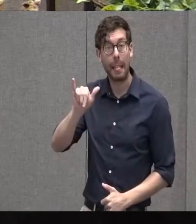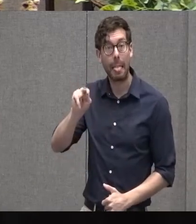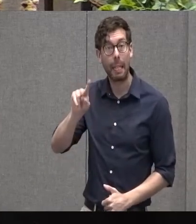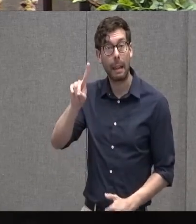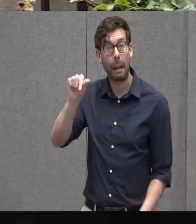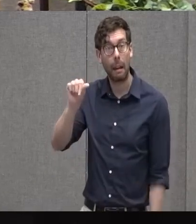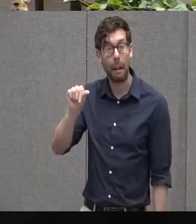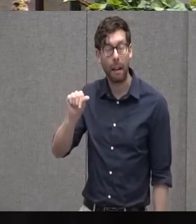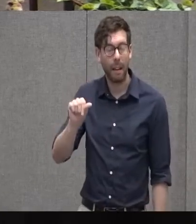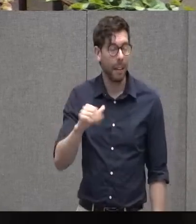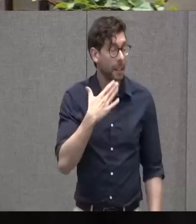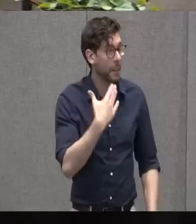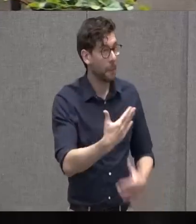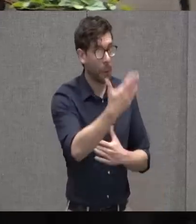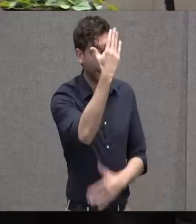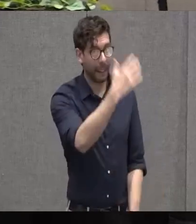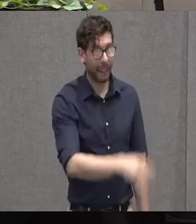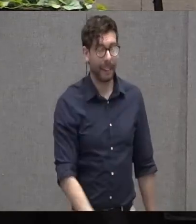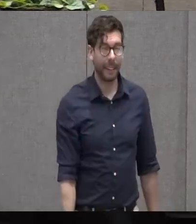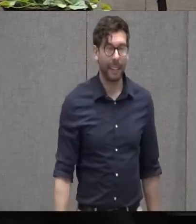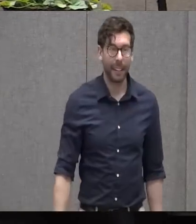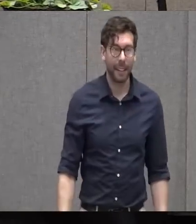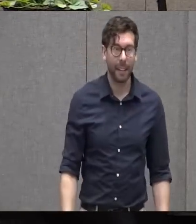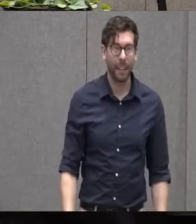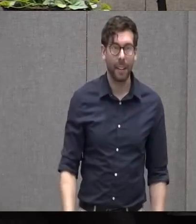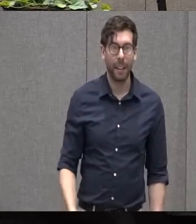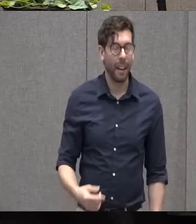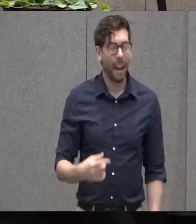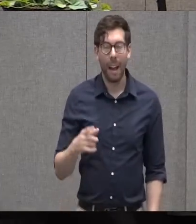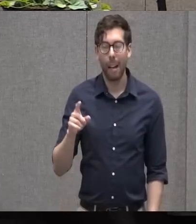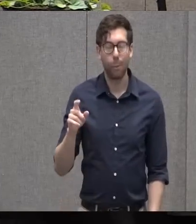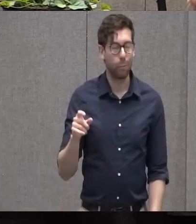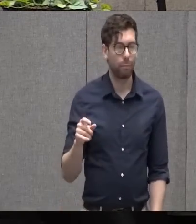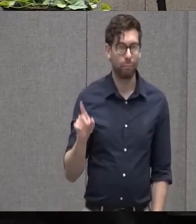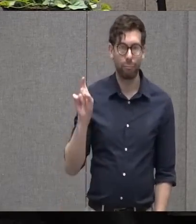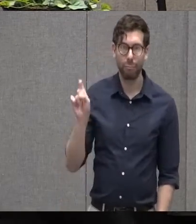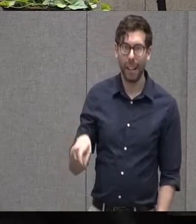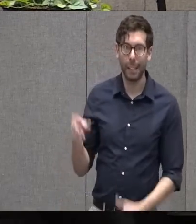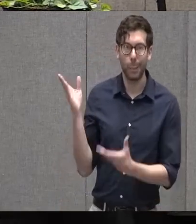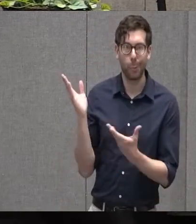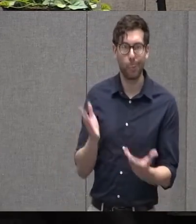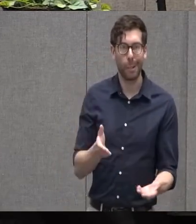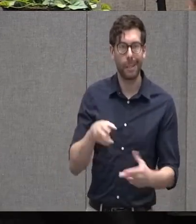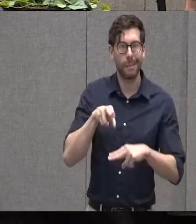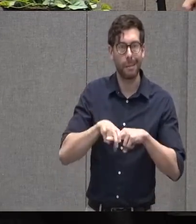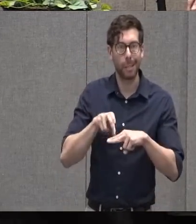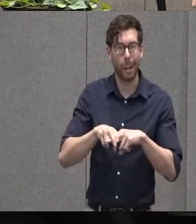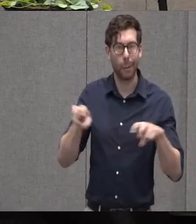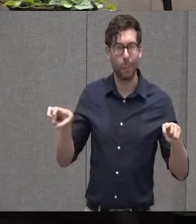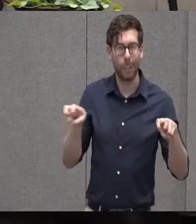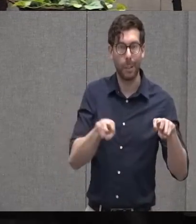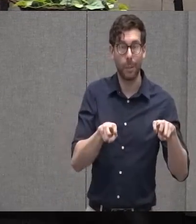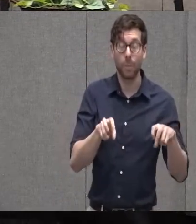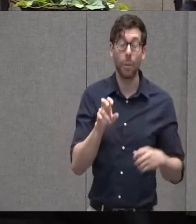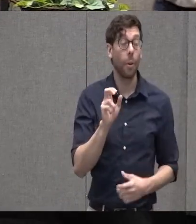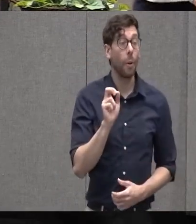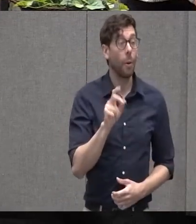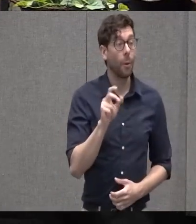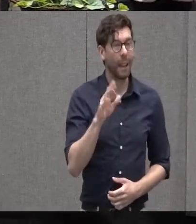Good morning. - Hi there. I'll grab a chair so I'm close by you Miss Abby Oh, definitely. I'm gonna separate myself just a little bit.